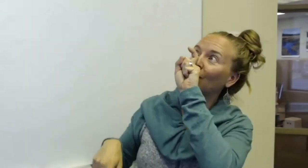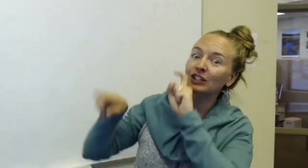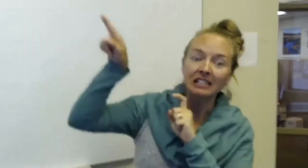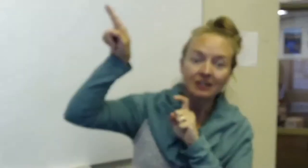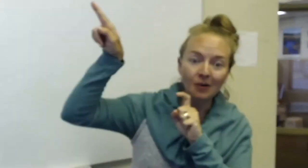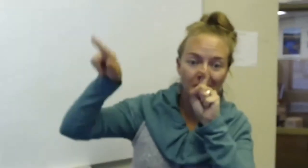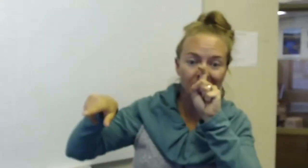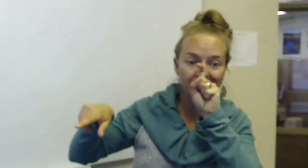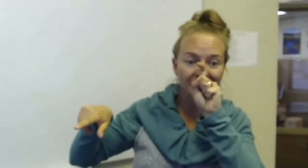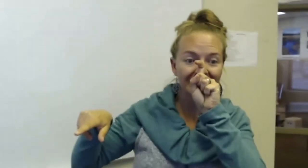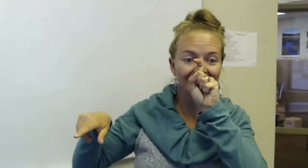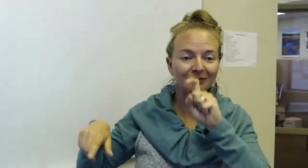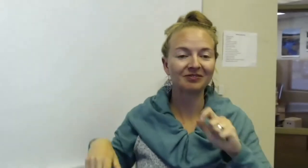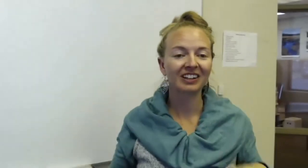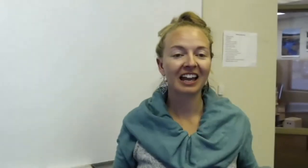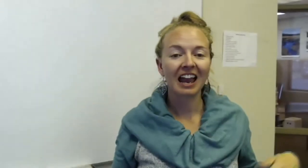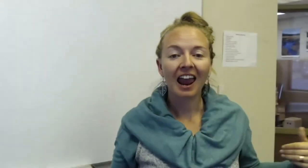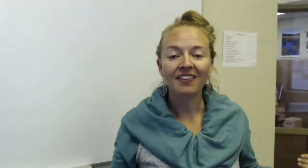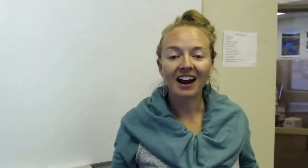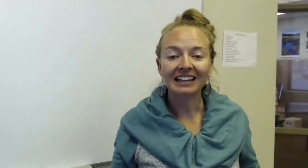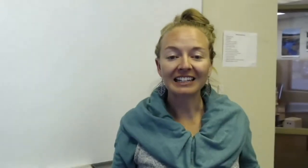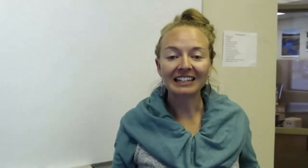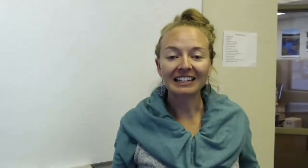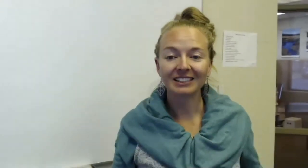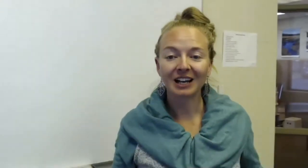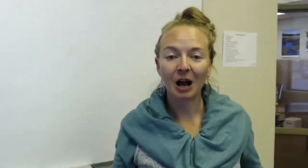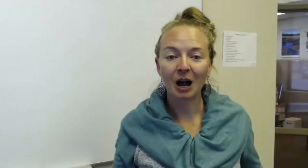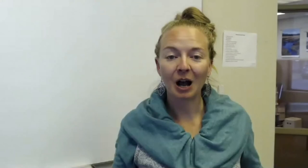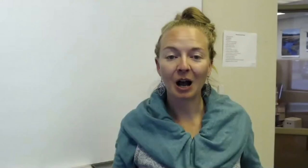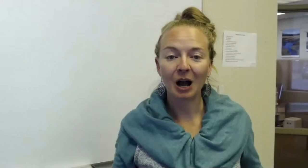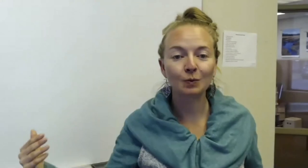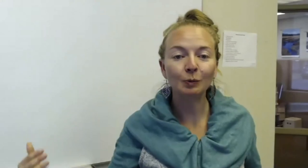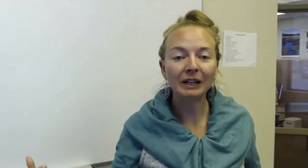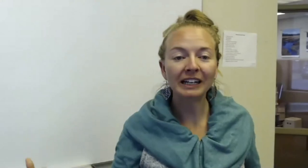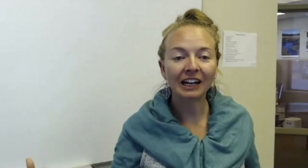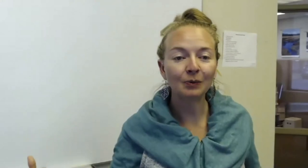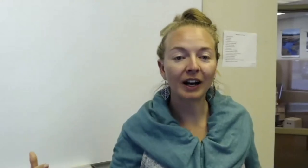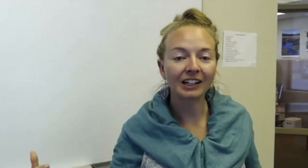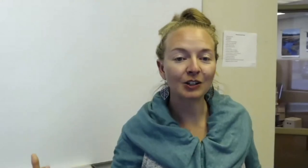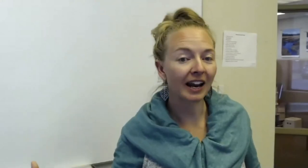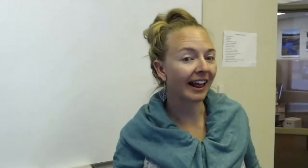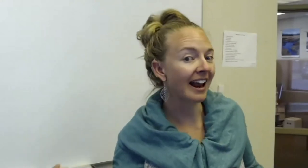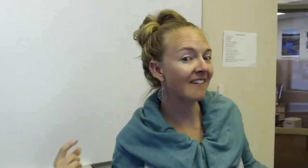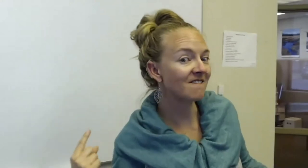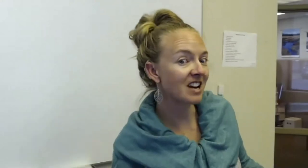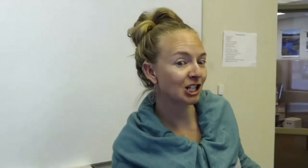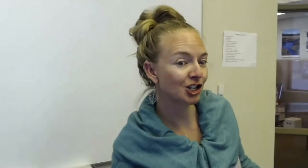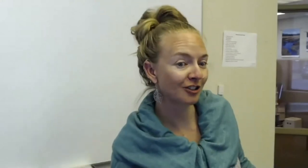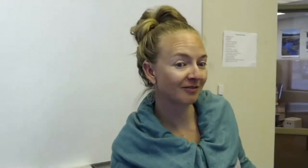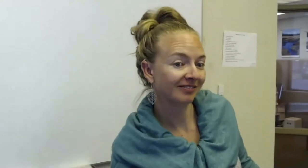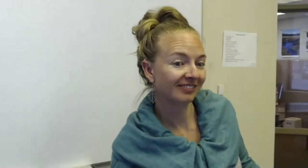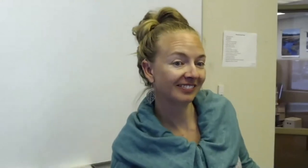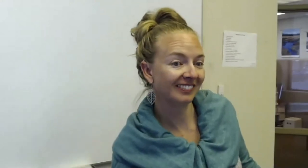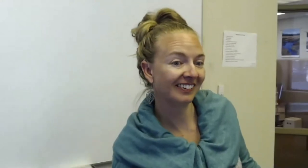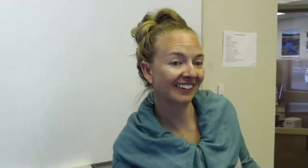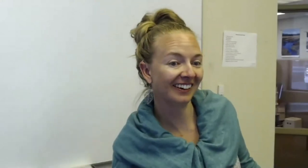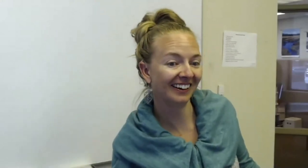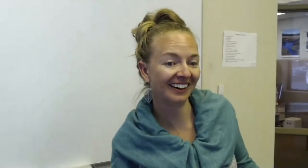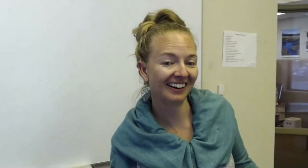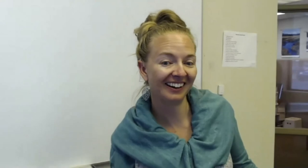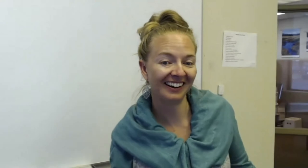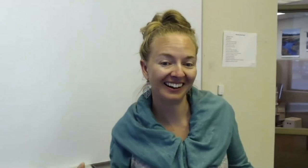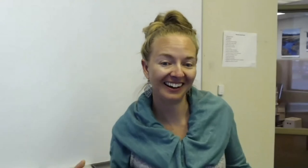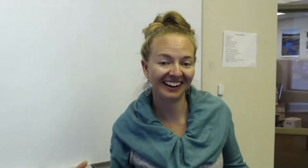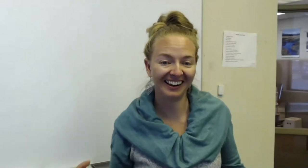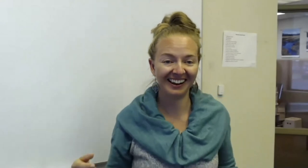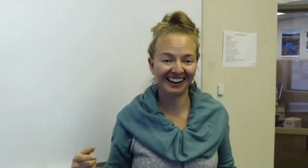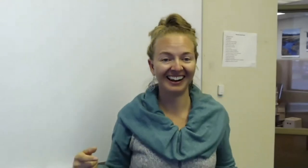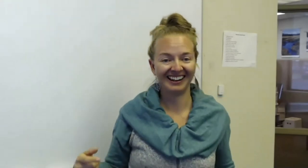an eagle. Eagle. And that eagle is coming down, swooping, and ready to get a fish.